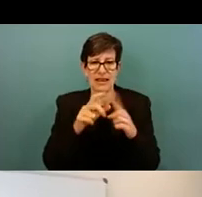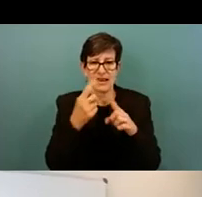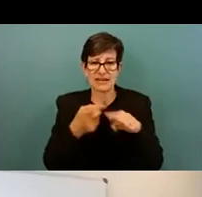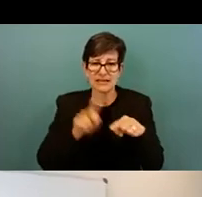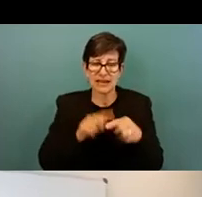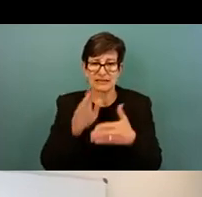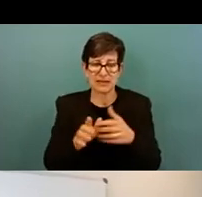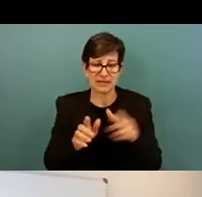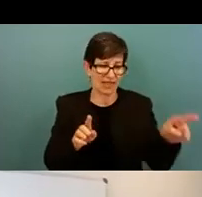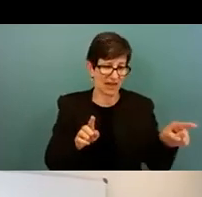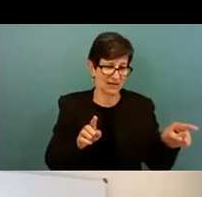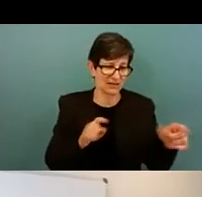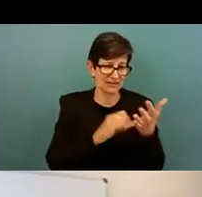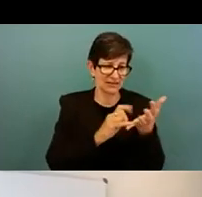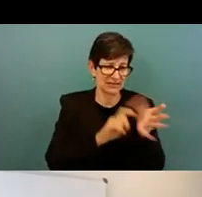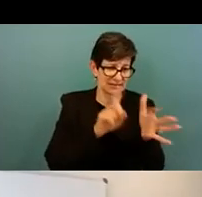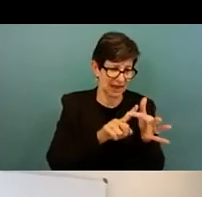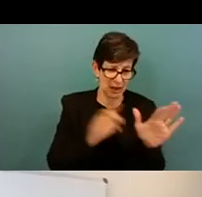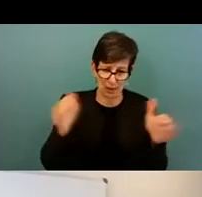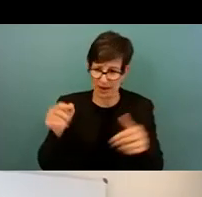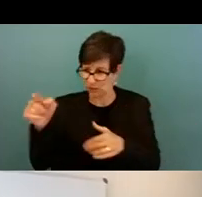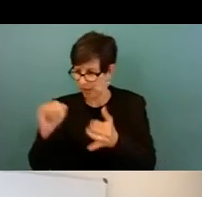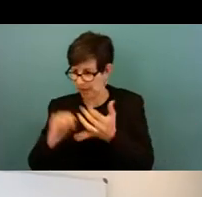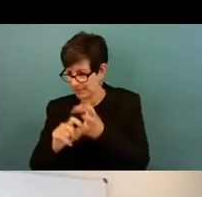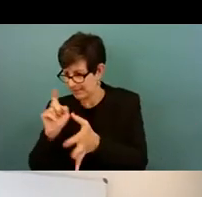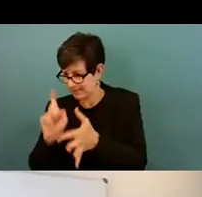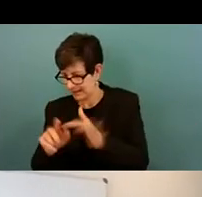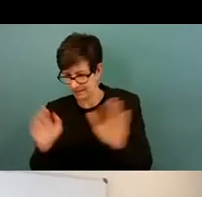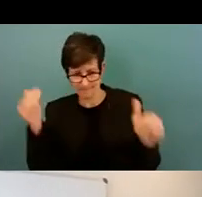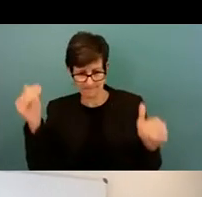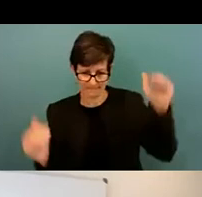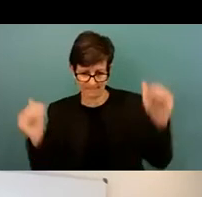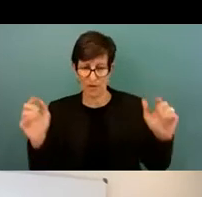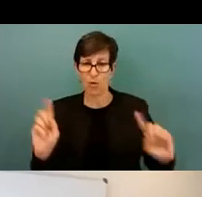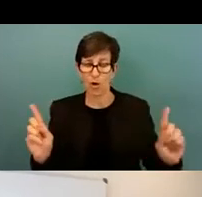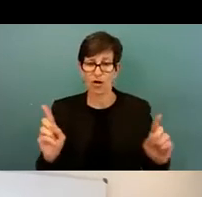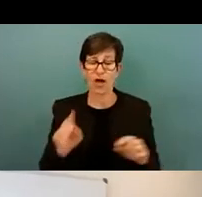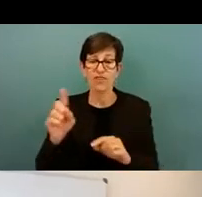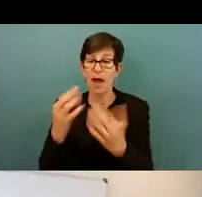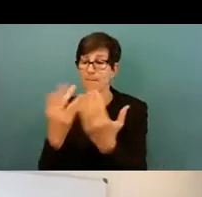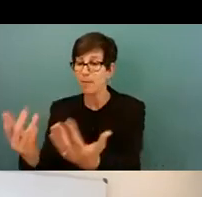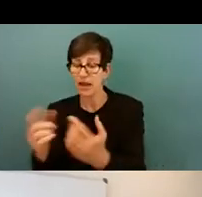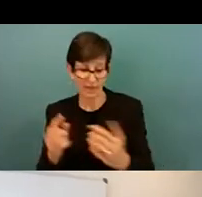state compare to another? How does one population group compare to another? How does one age